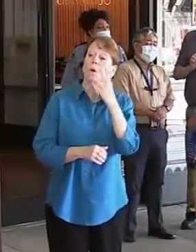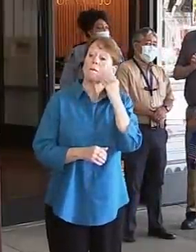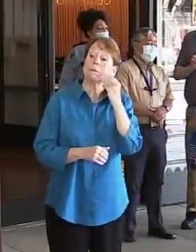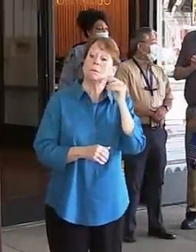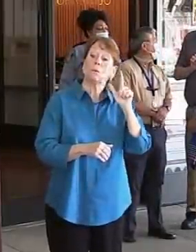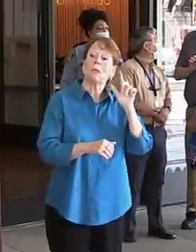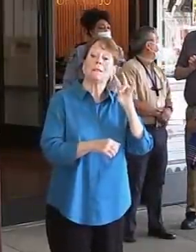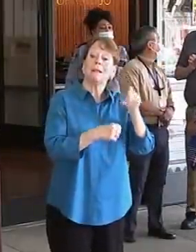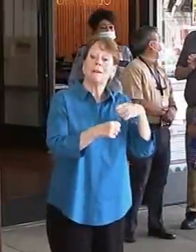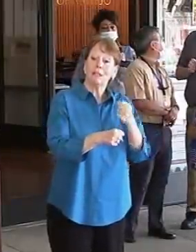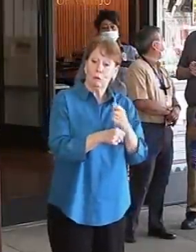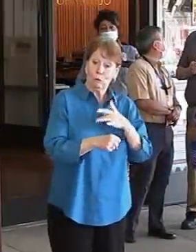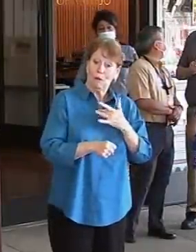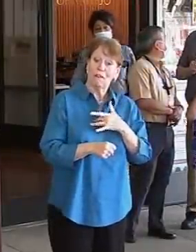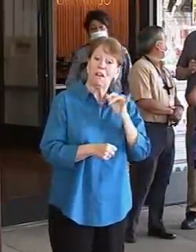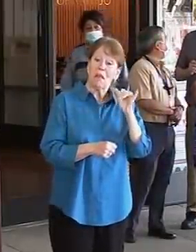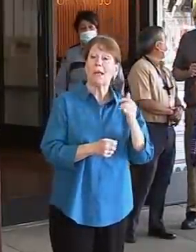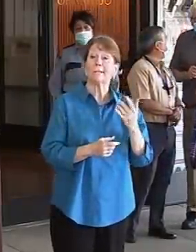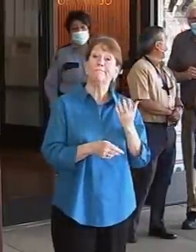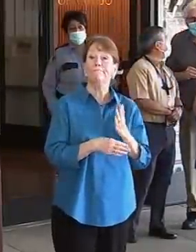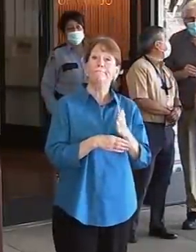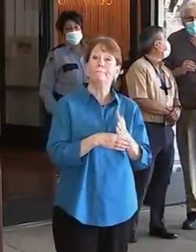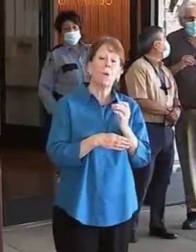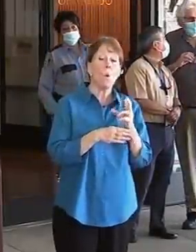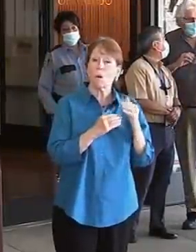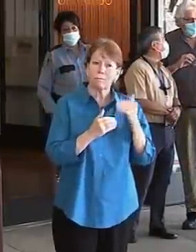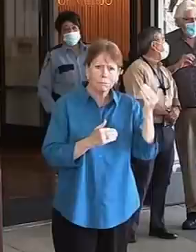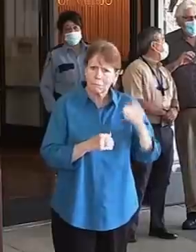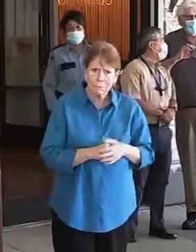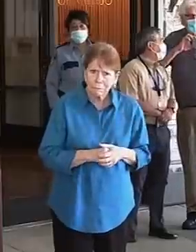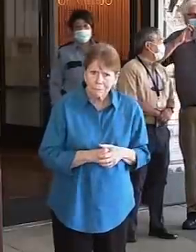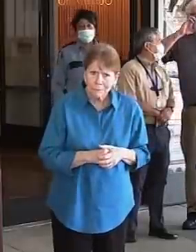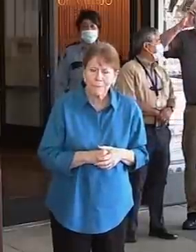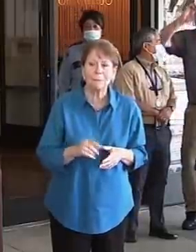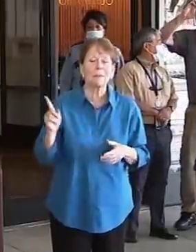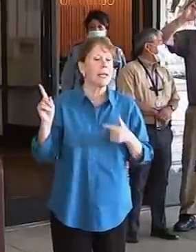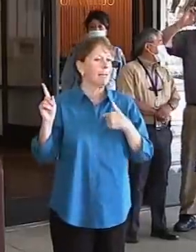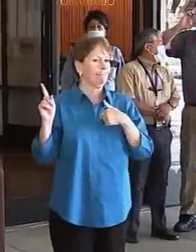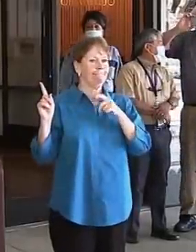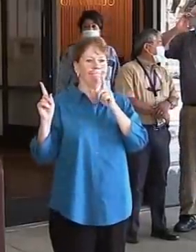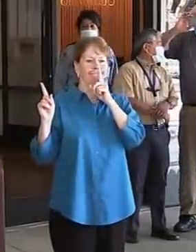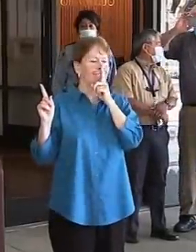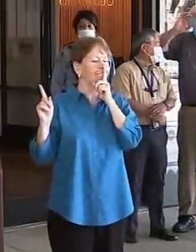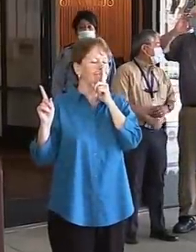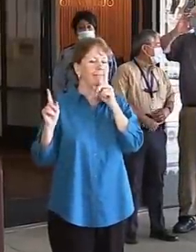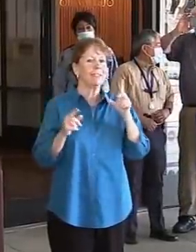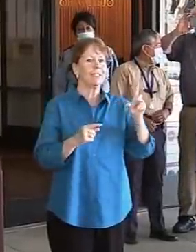BASED ON YOUR EXPERIENCE OF 27 YEARS WAS THIS EXCESSIVE FORCE?